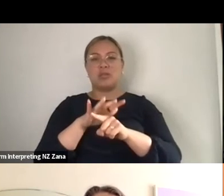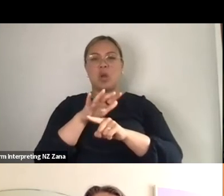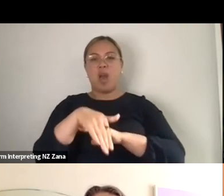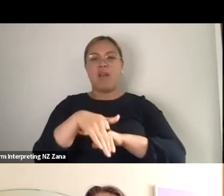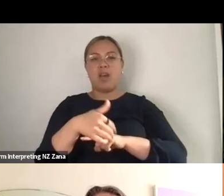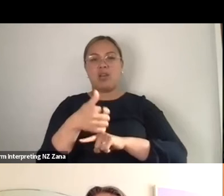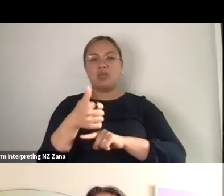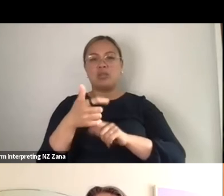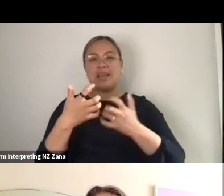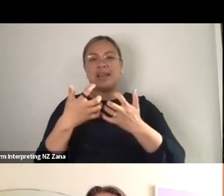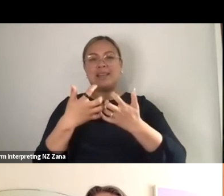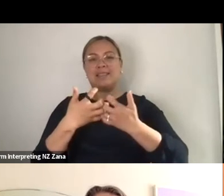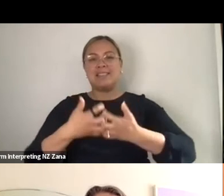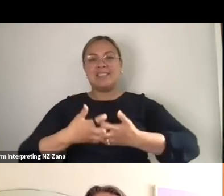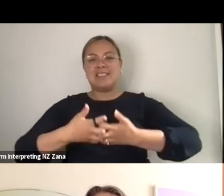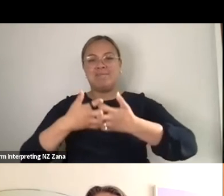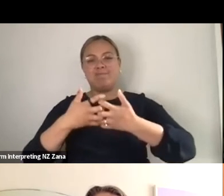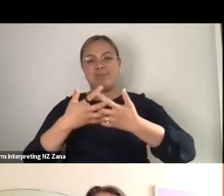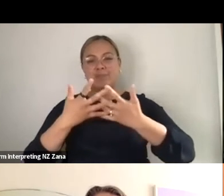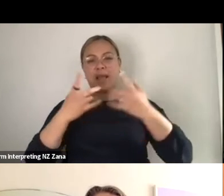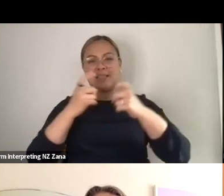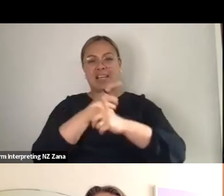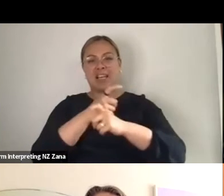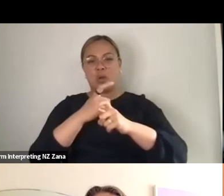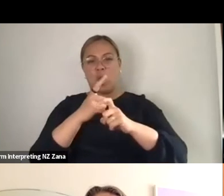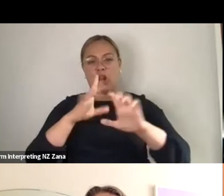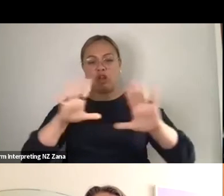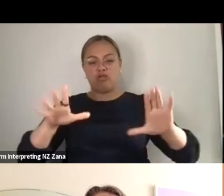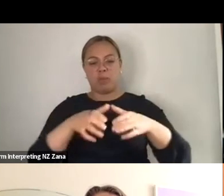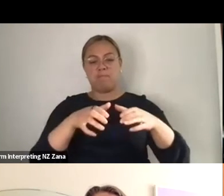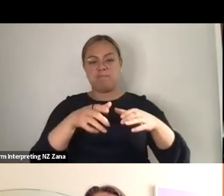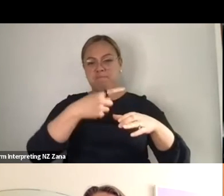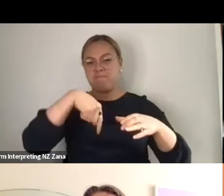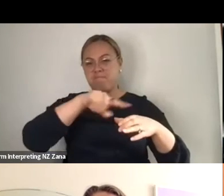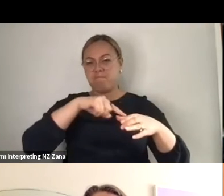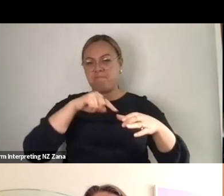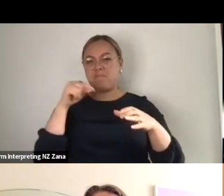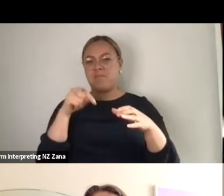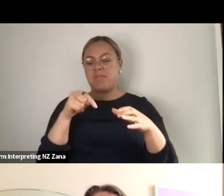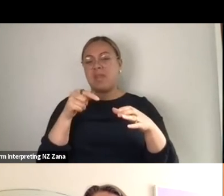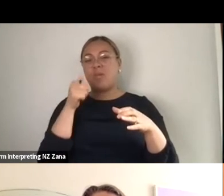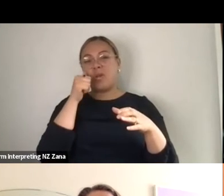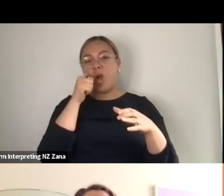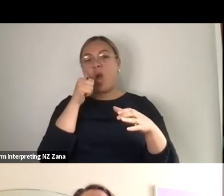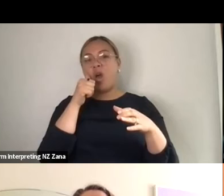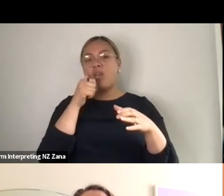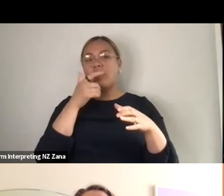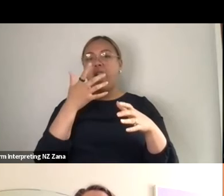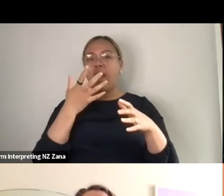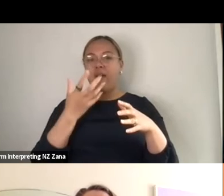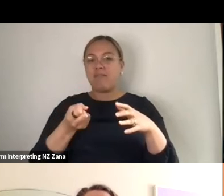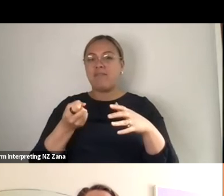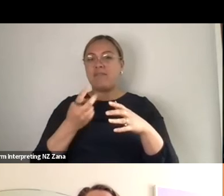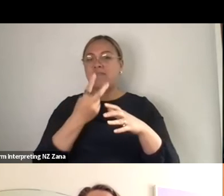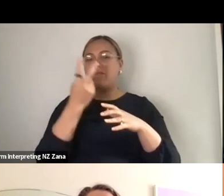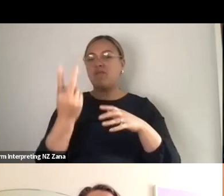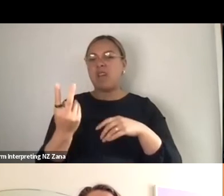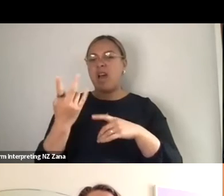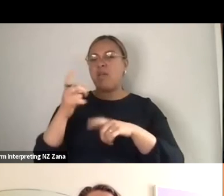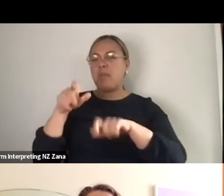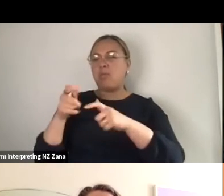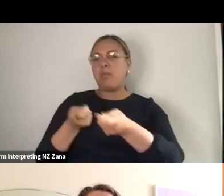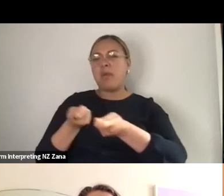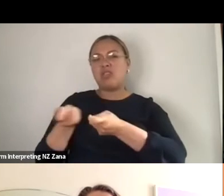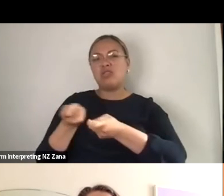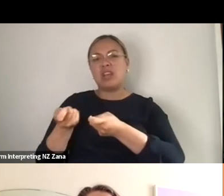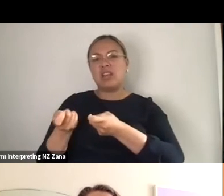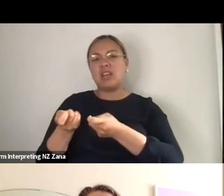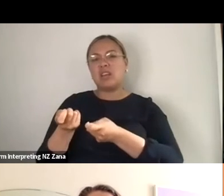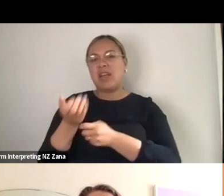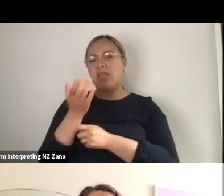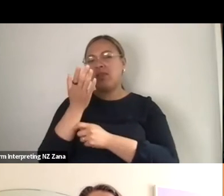to go with, that we know can be, again, a buffer with a house crew, for example, if necessary. And